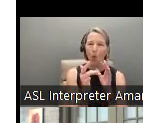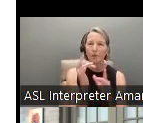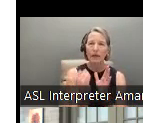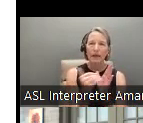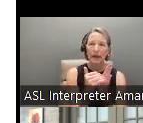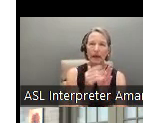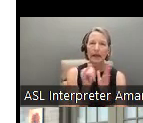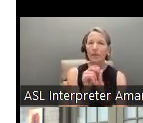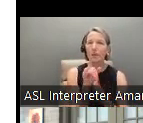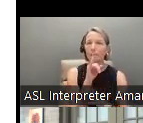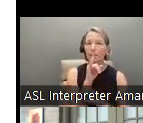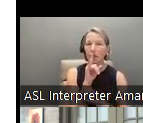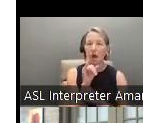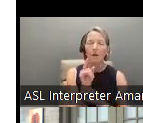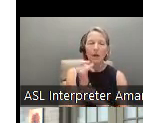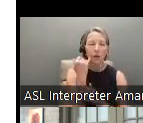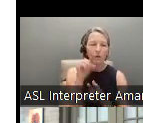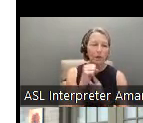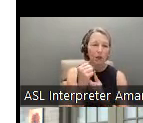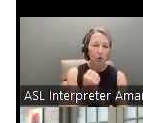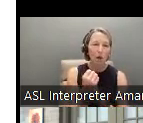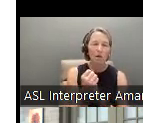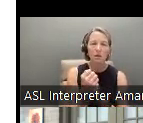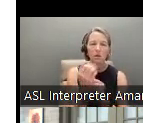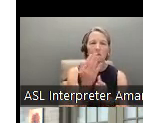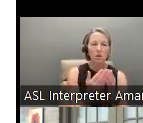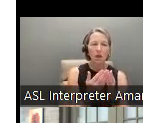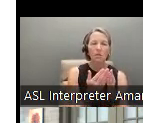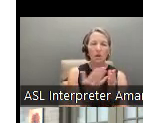be anonymous if you have a situation where someone maybe you're taking advantage of